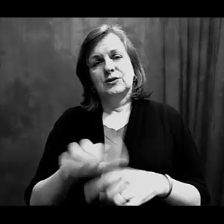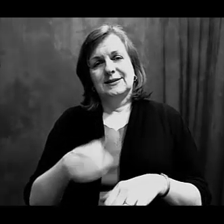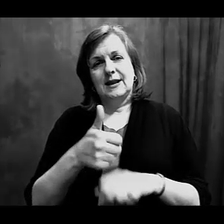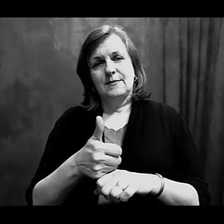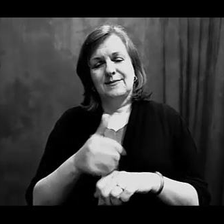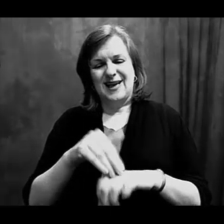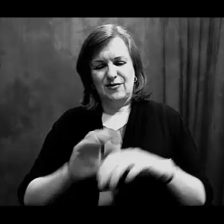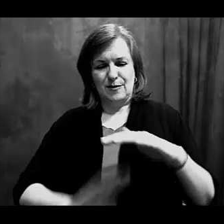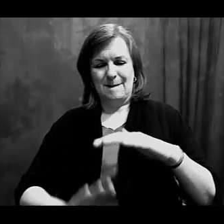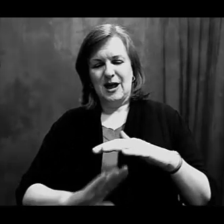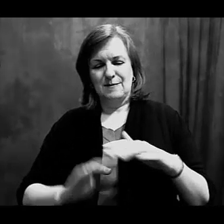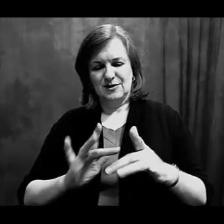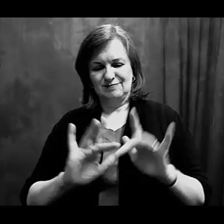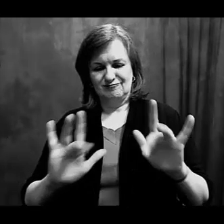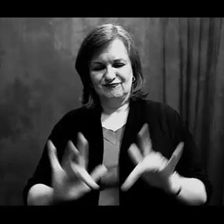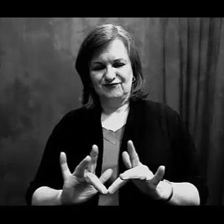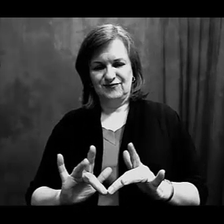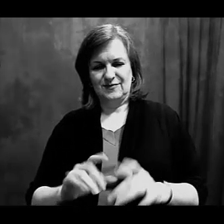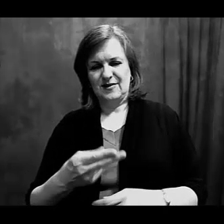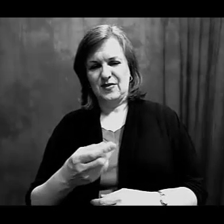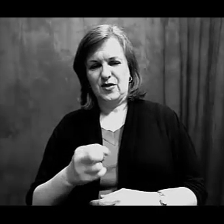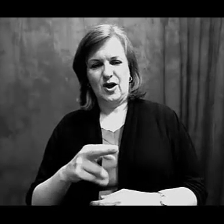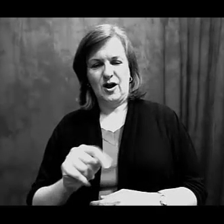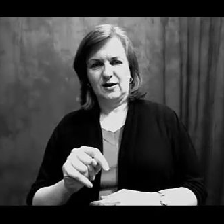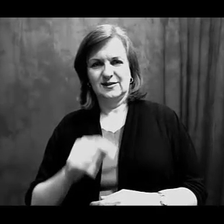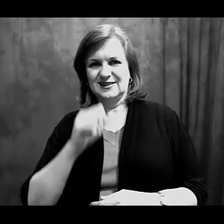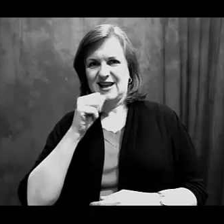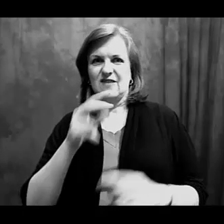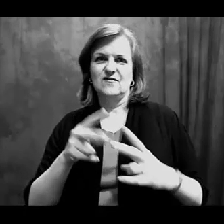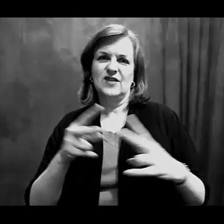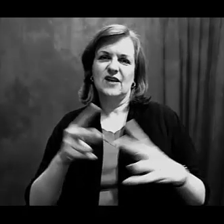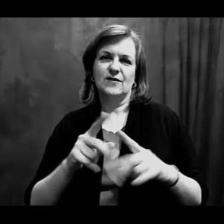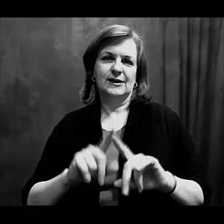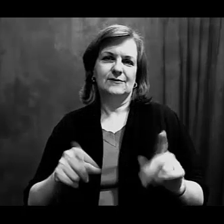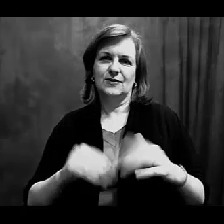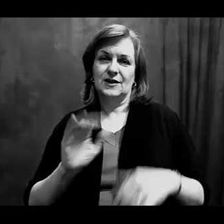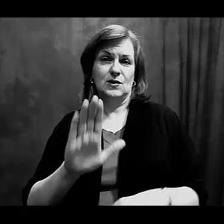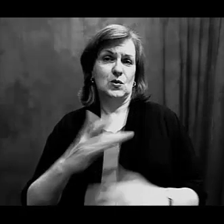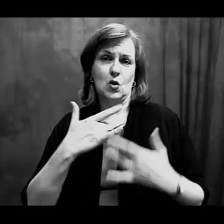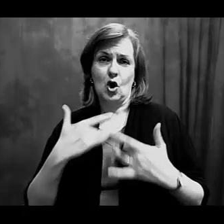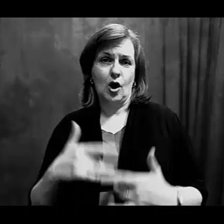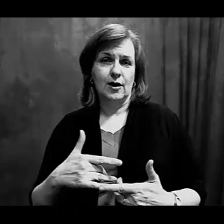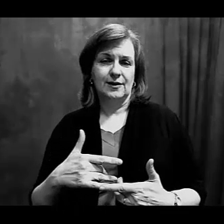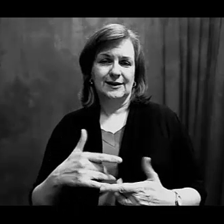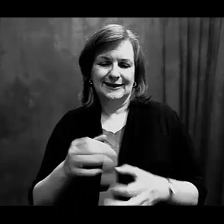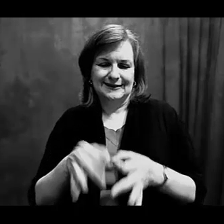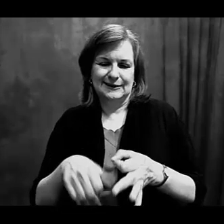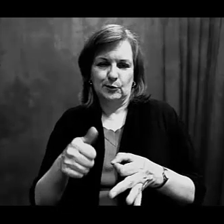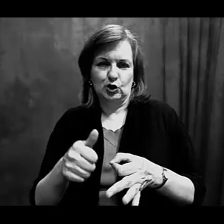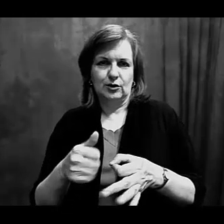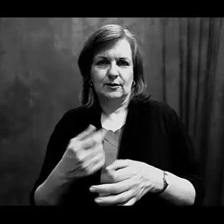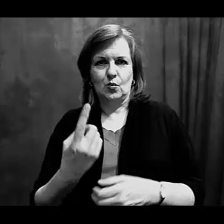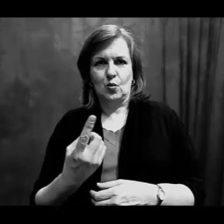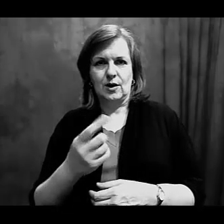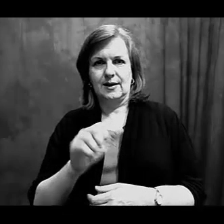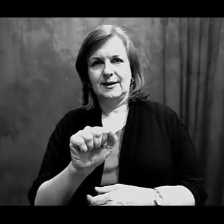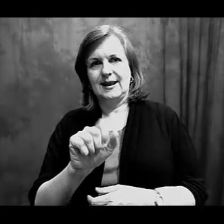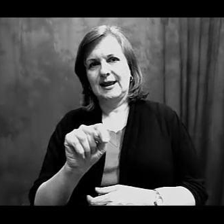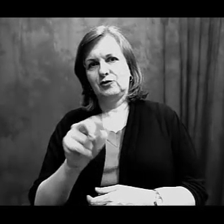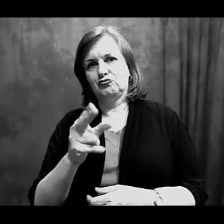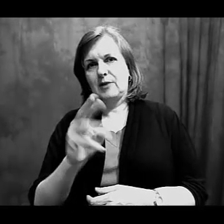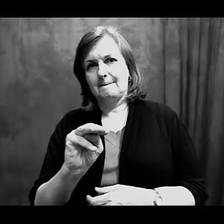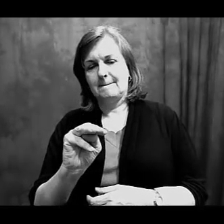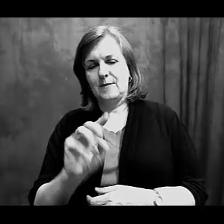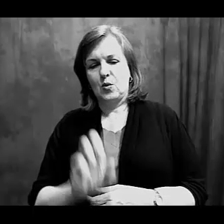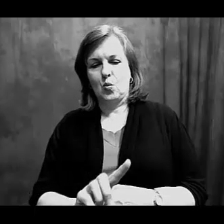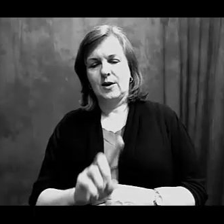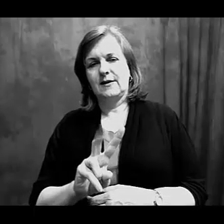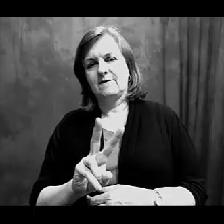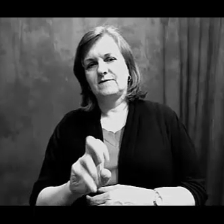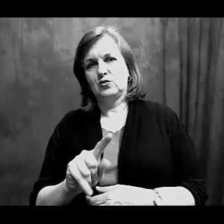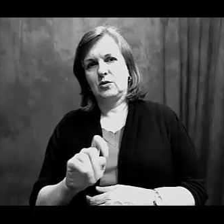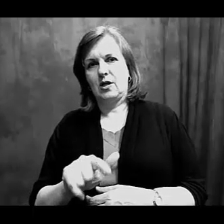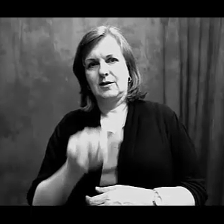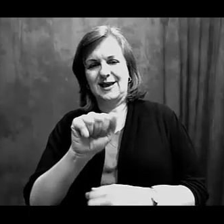here's the heart down at the bottom and it doesn't look super different from yours -- it's a little more simple in that is has the one atrium